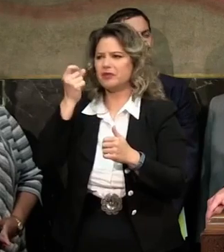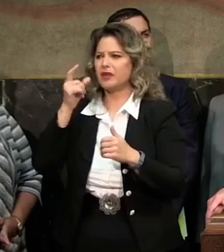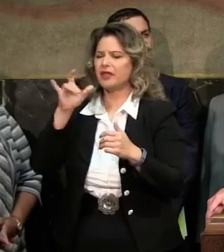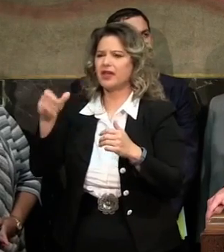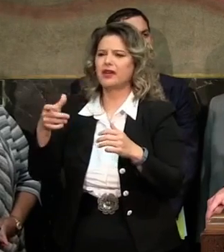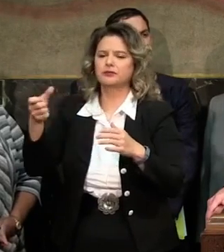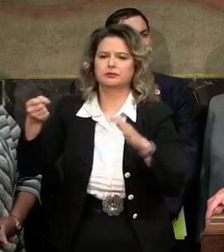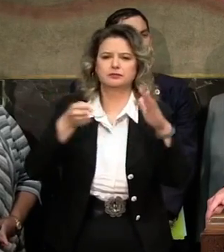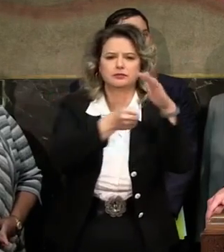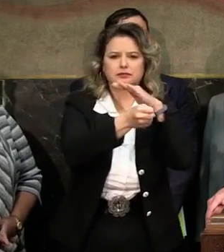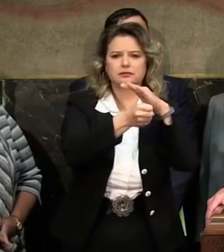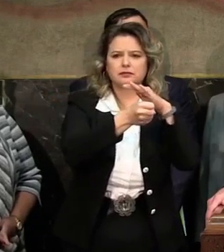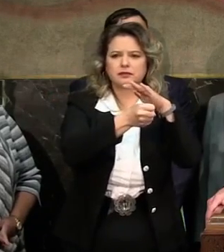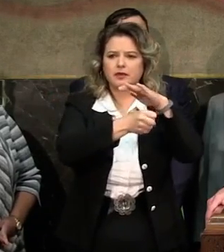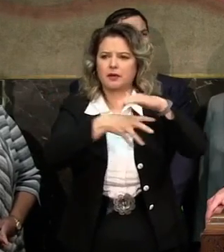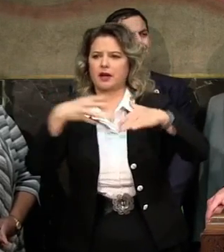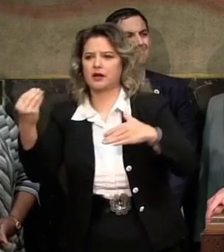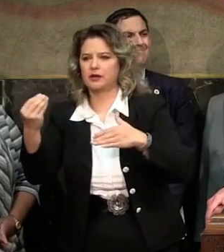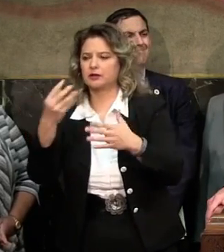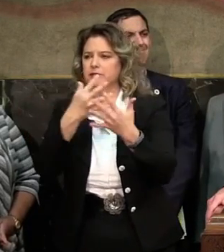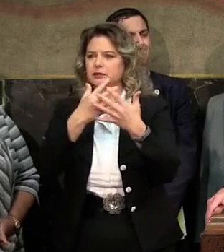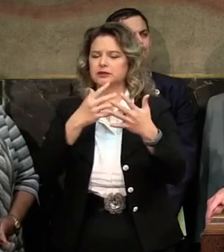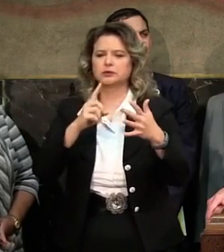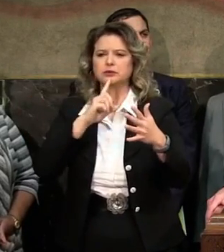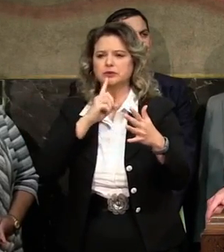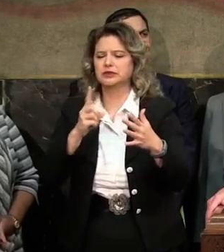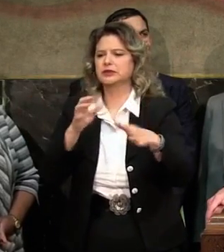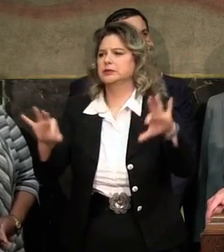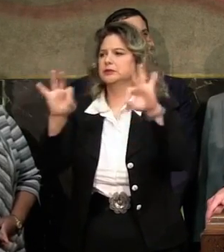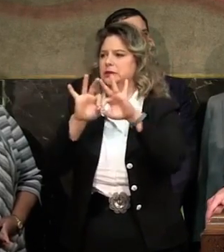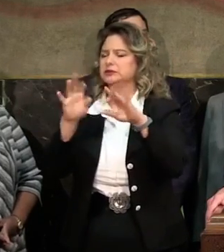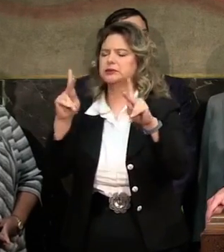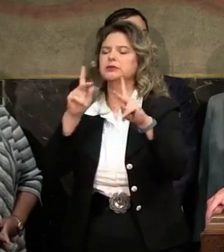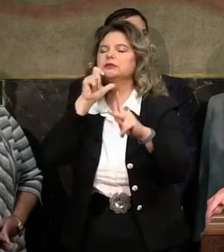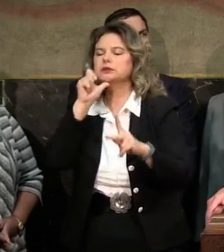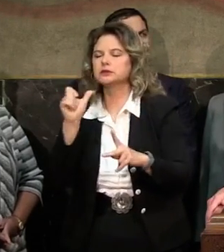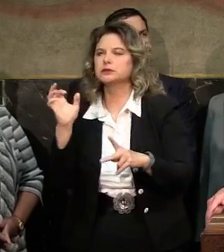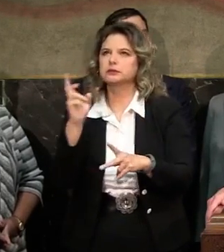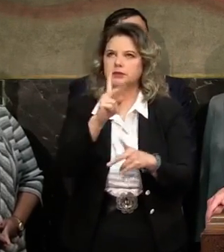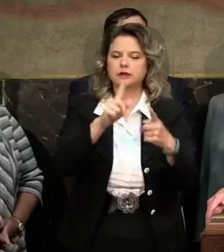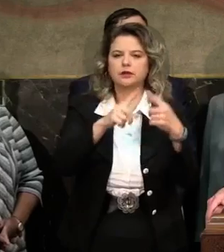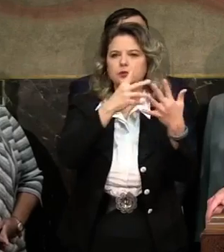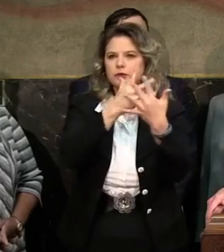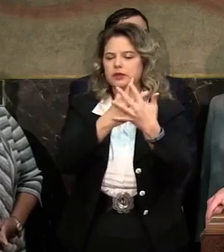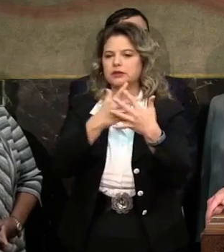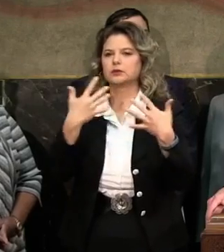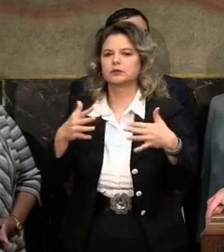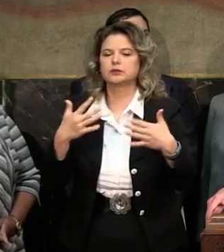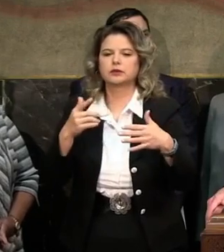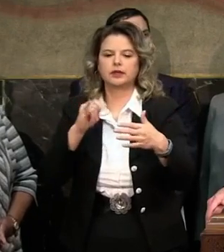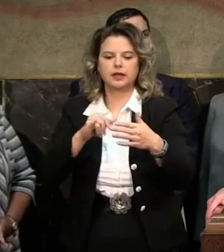people to understand people not coming back to prison that that's a key component of this this whole process